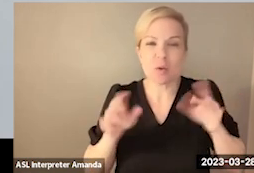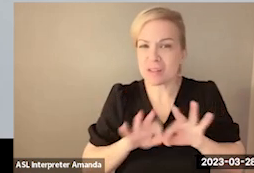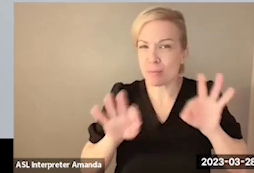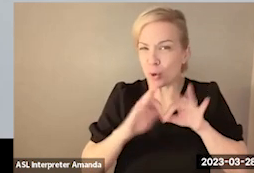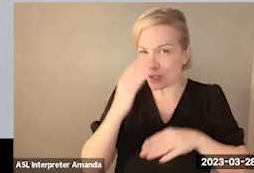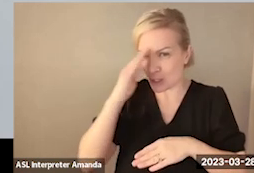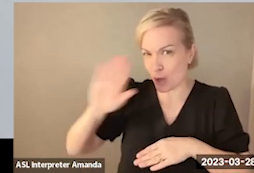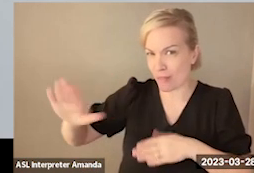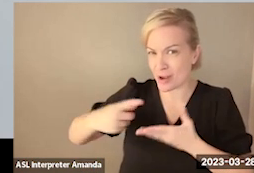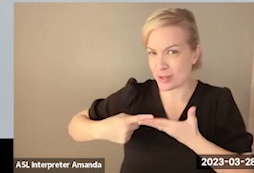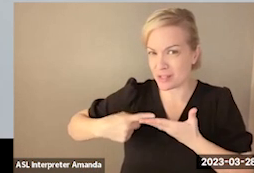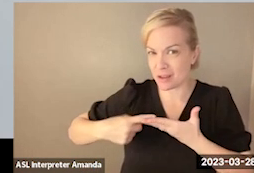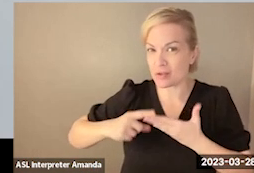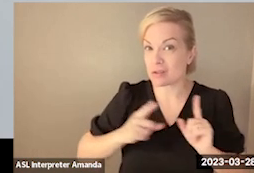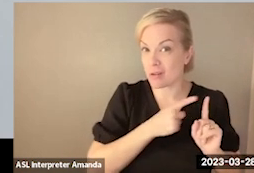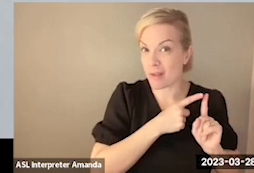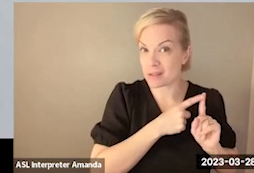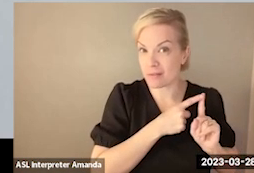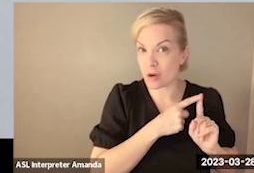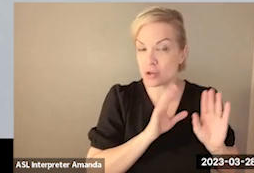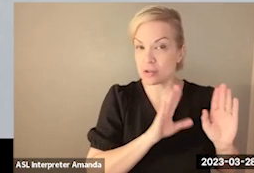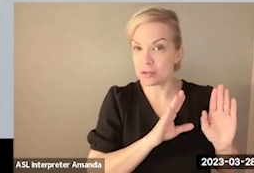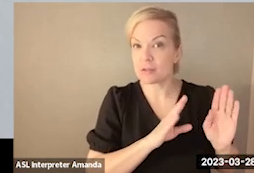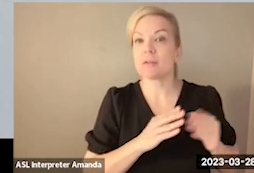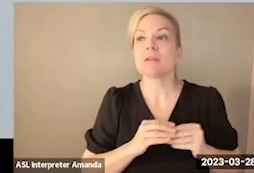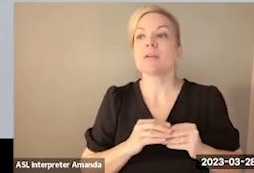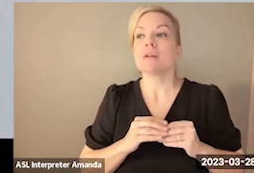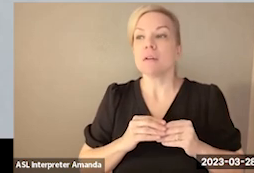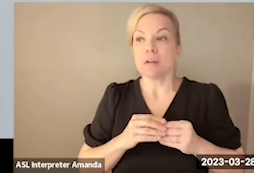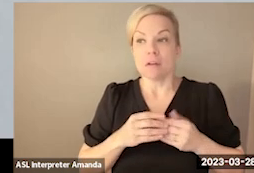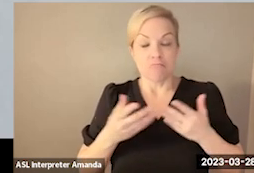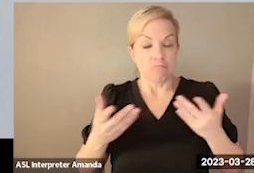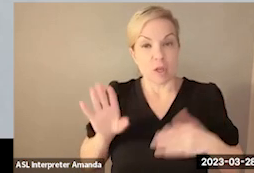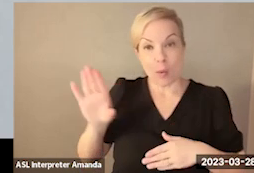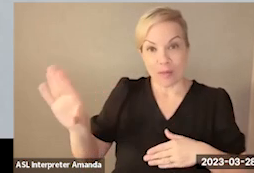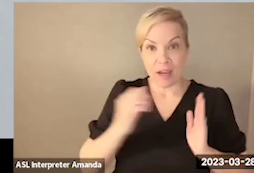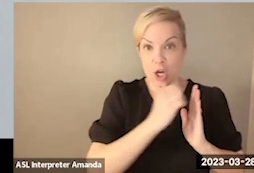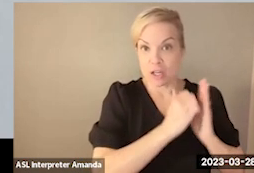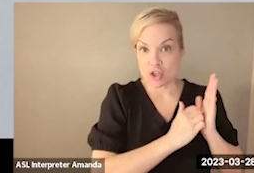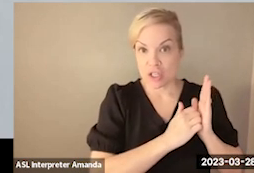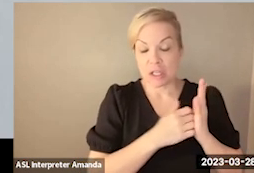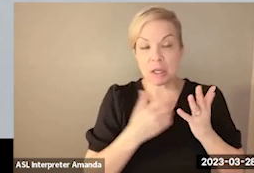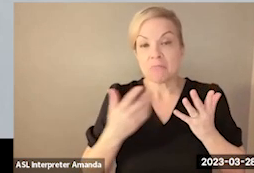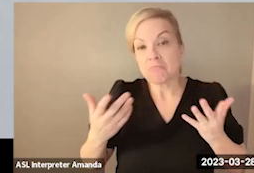Debbie Stine, Science & Technology Policy Academy: So that's the first thing. So to kind of see what's on the agenda. Is there something where Debbie Stine, Science & Technology Policy Academy: your scientific and technical expertise